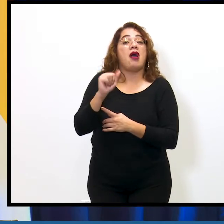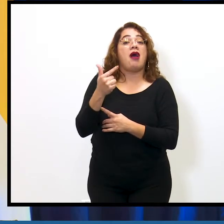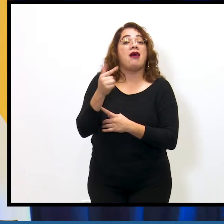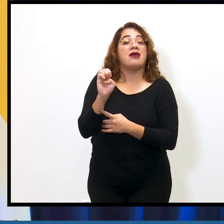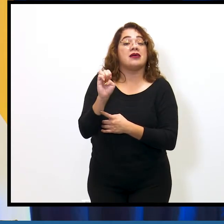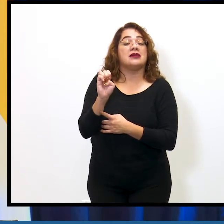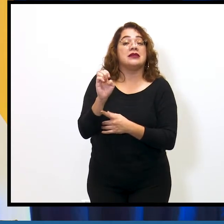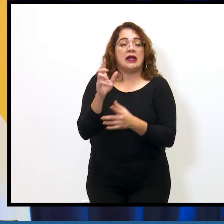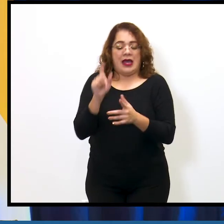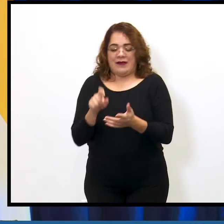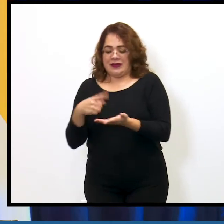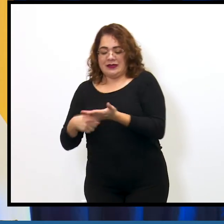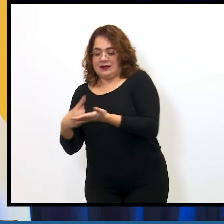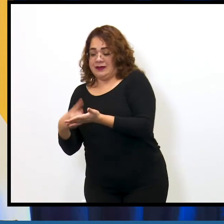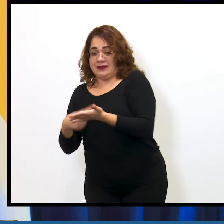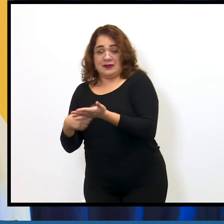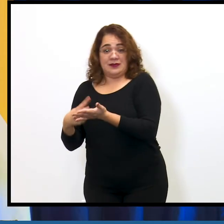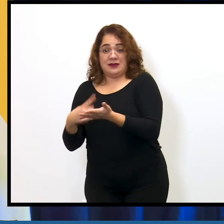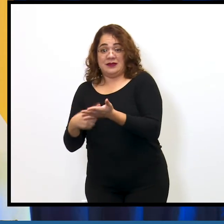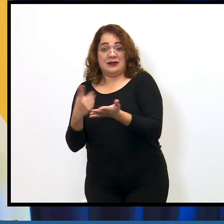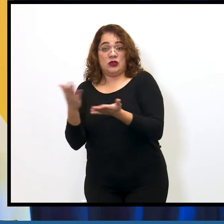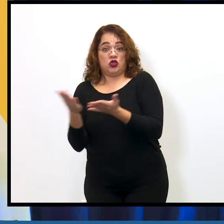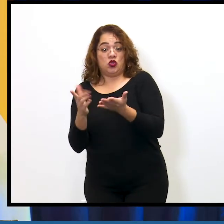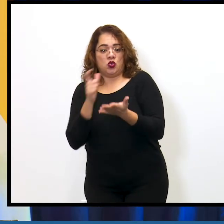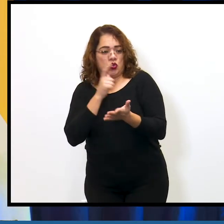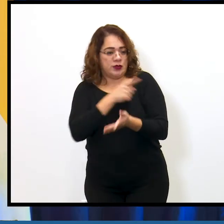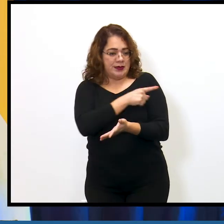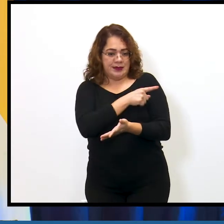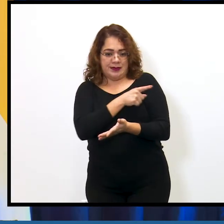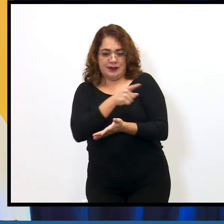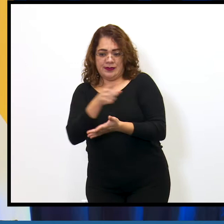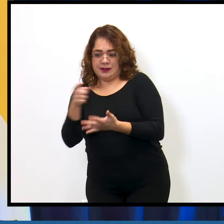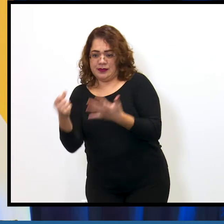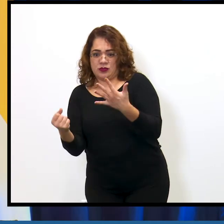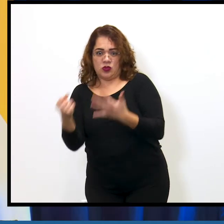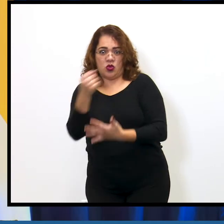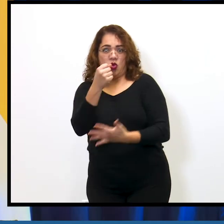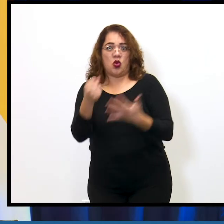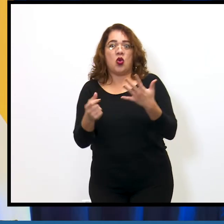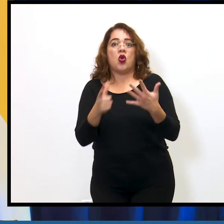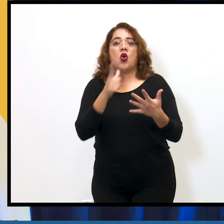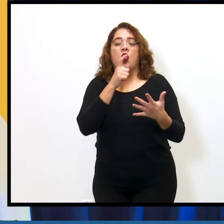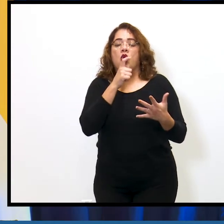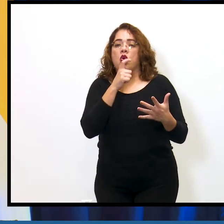who can they help and who needs help the most in that moment and that's some place we don't